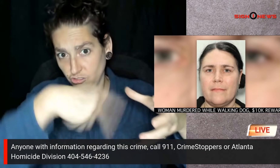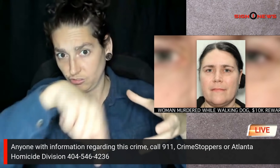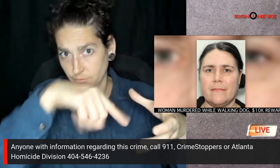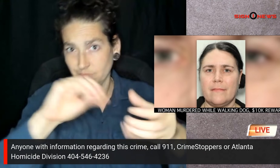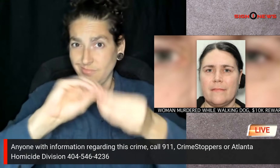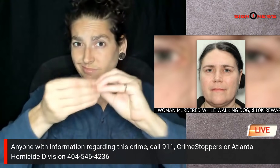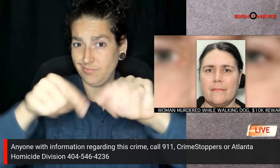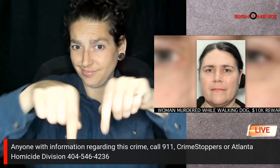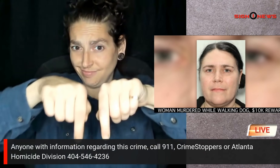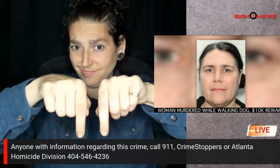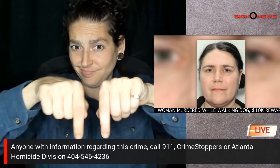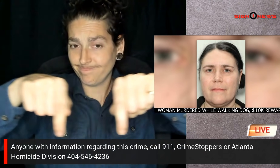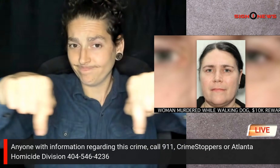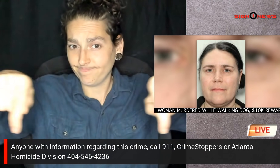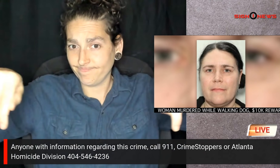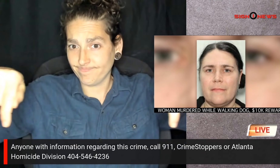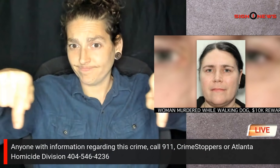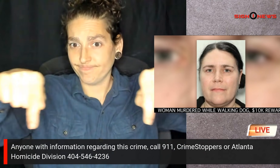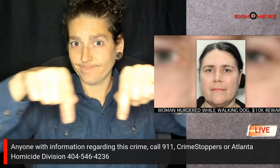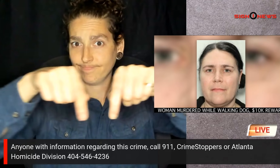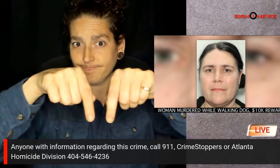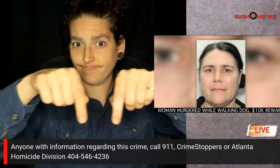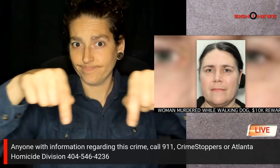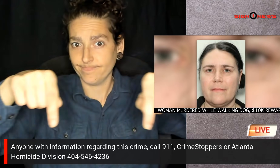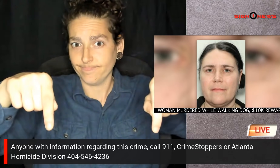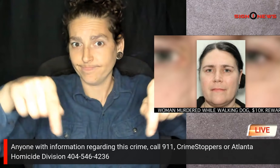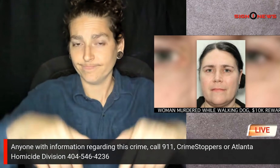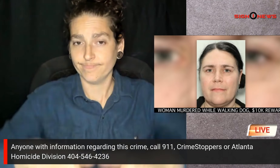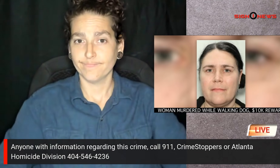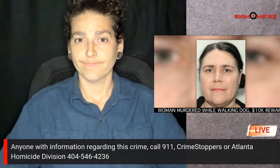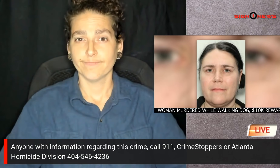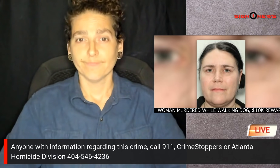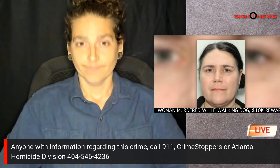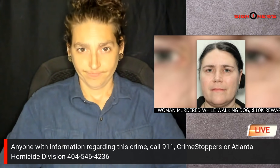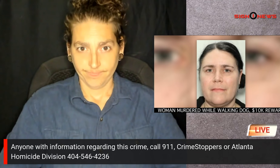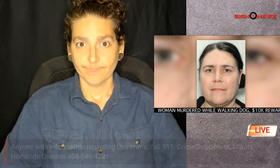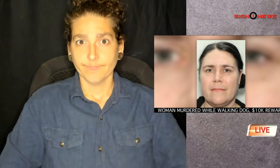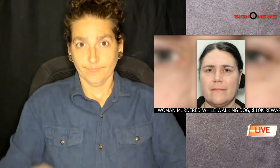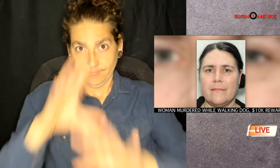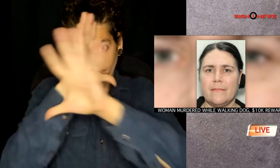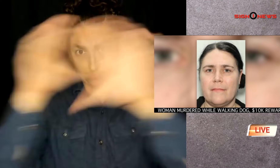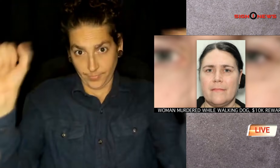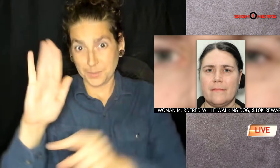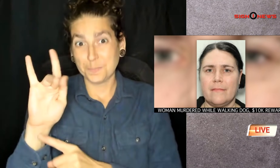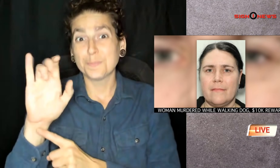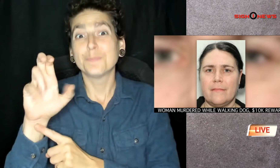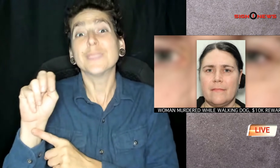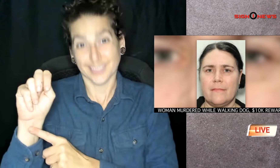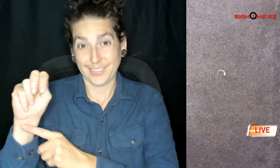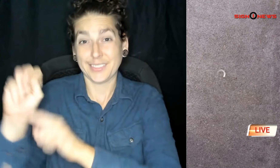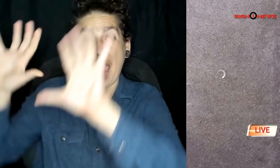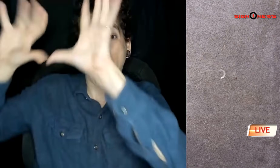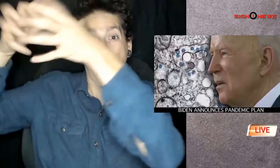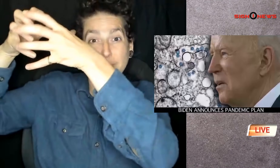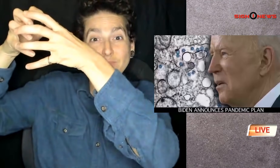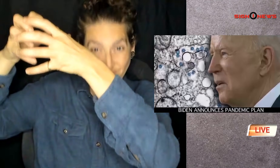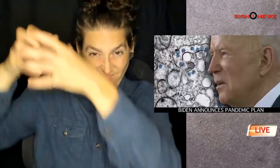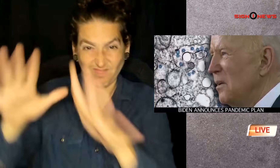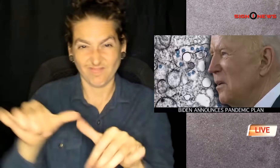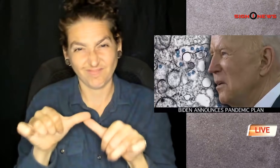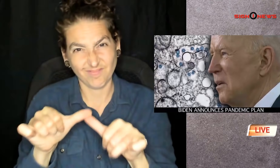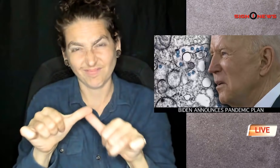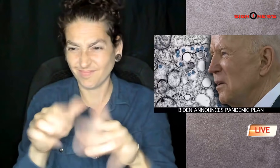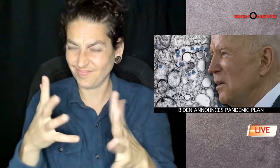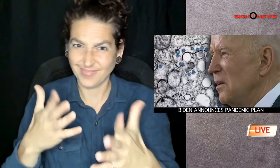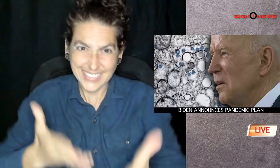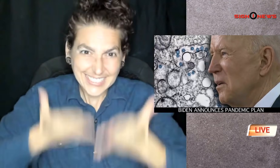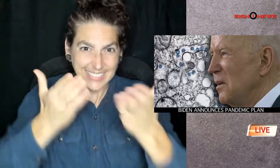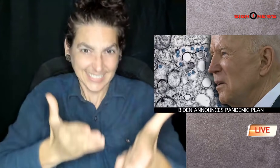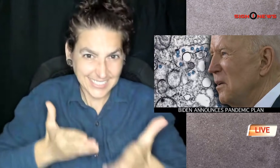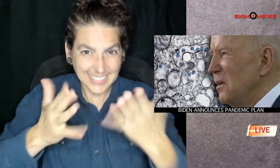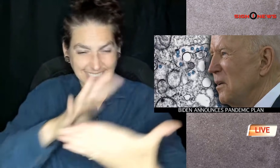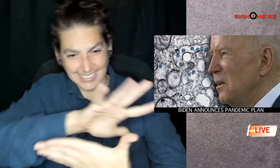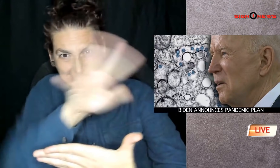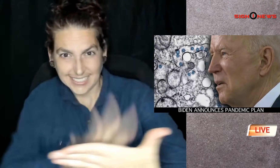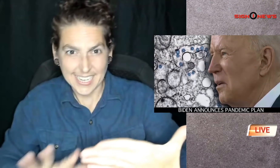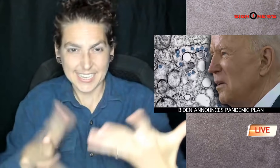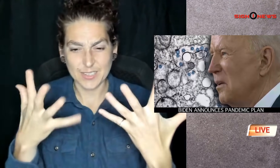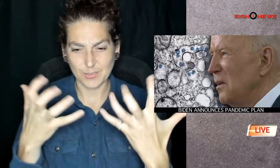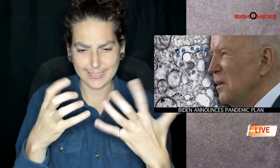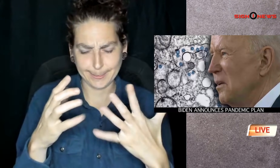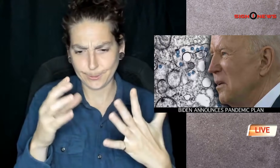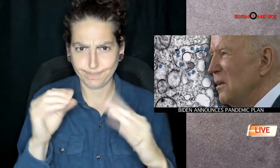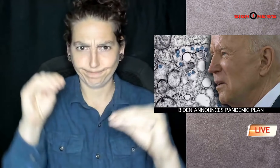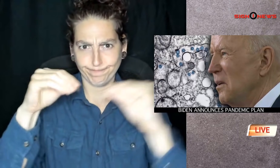at the number below President Biden's administration continues